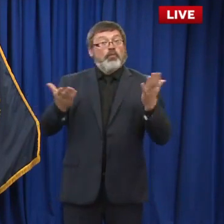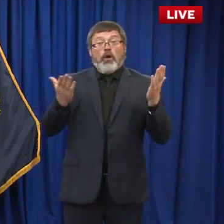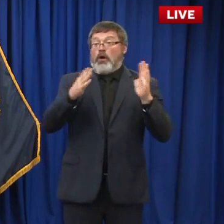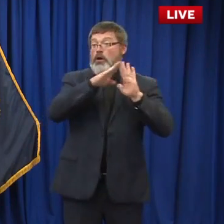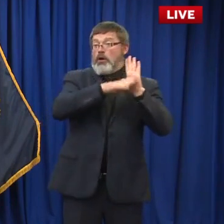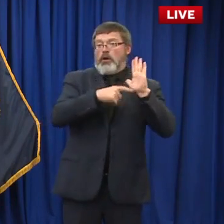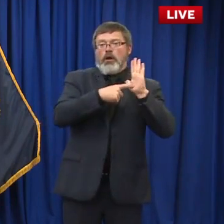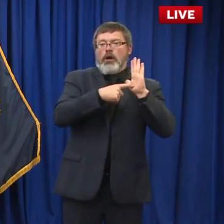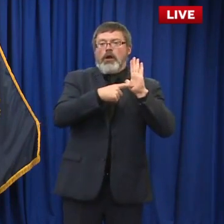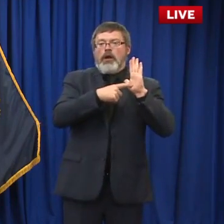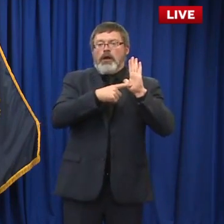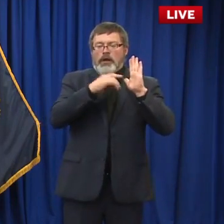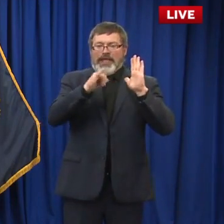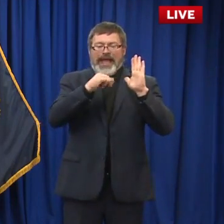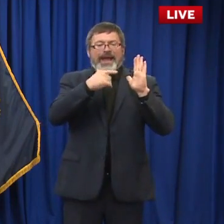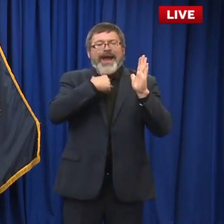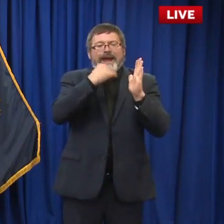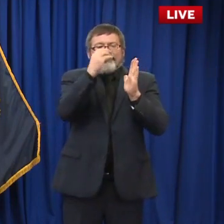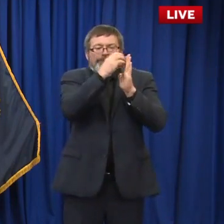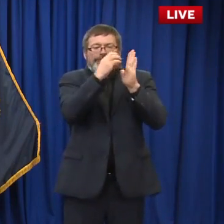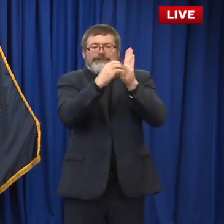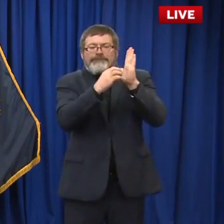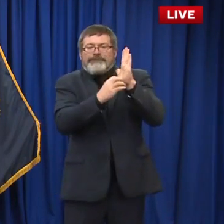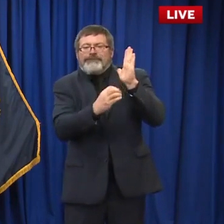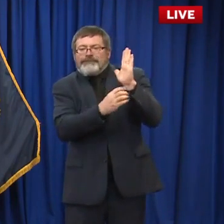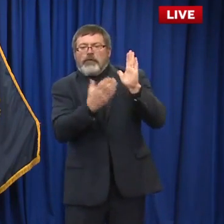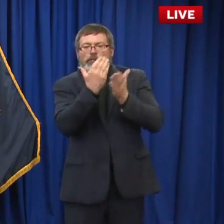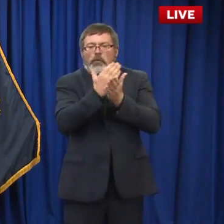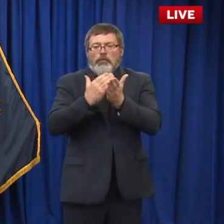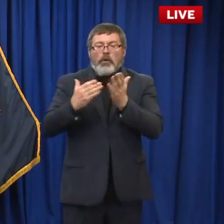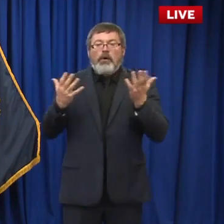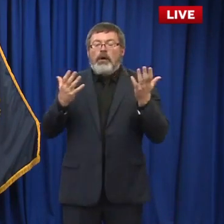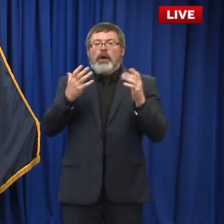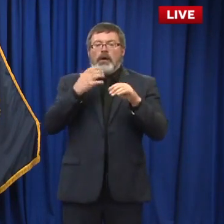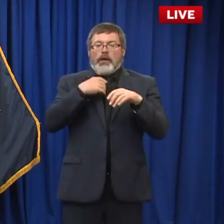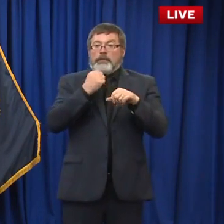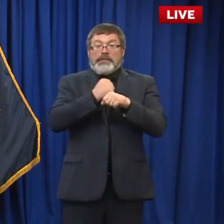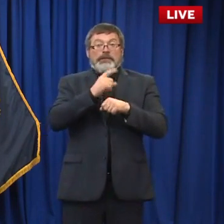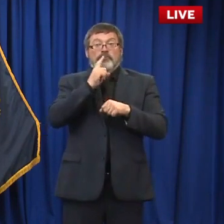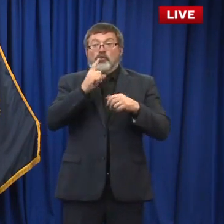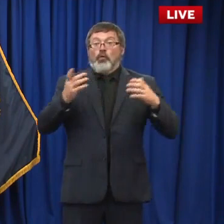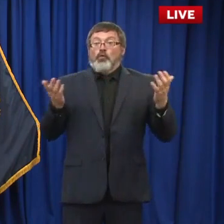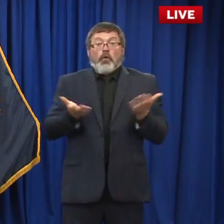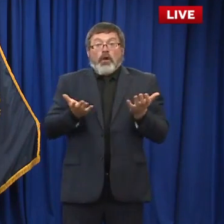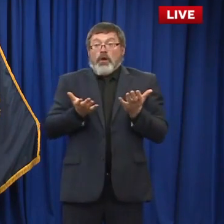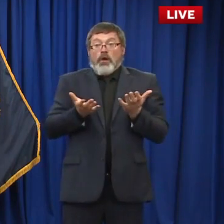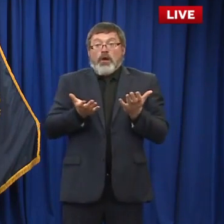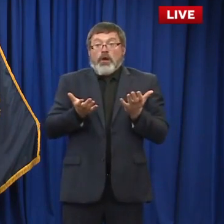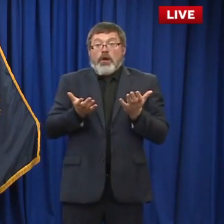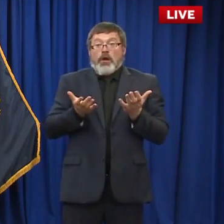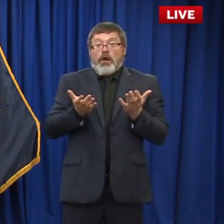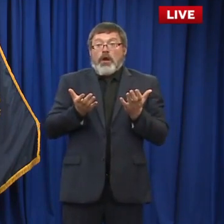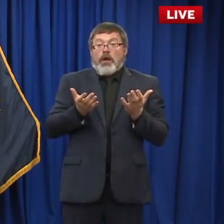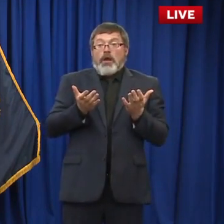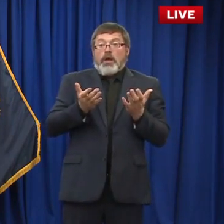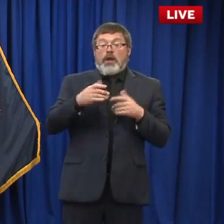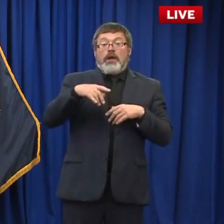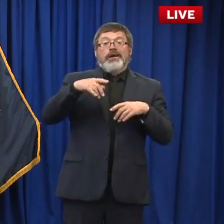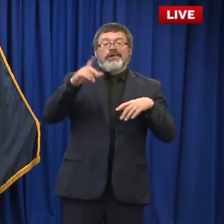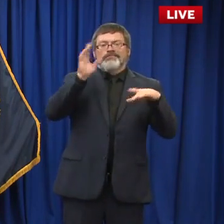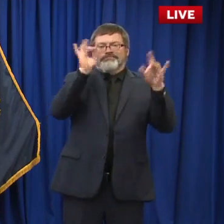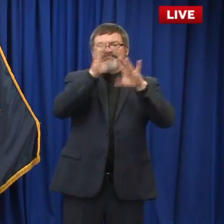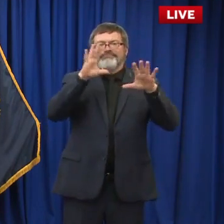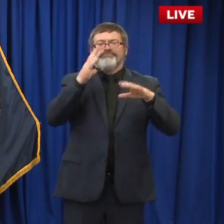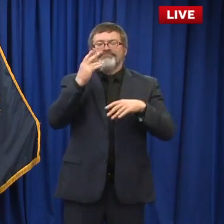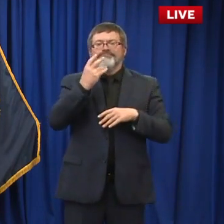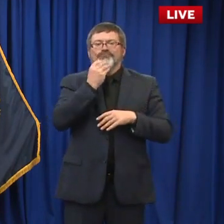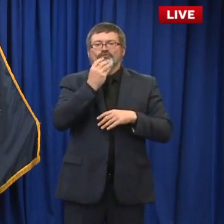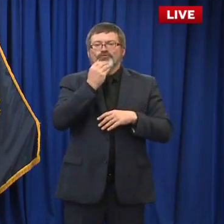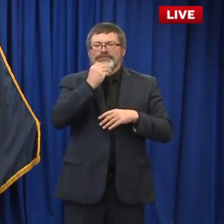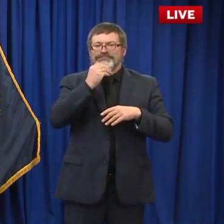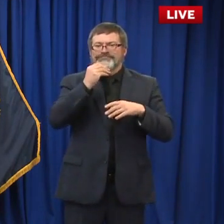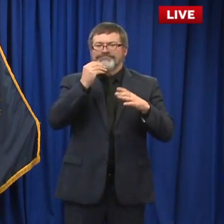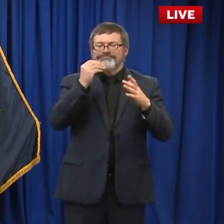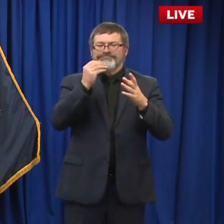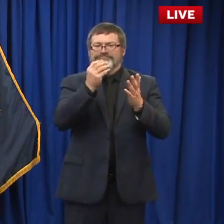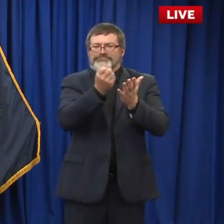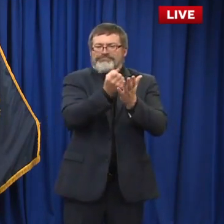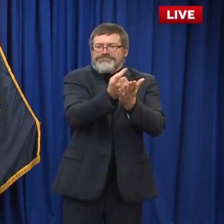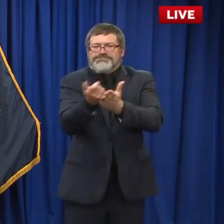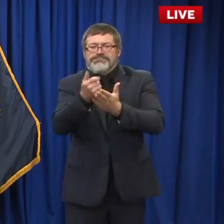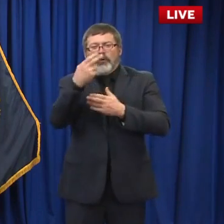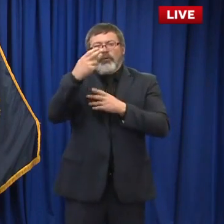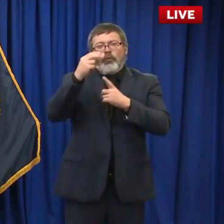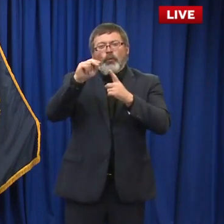THE IMPORTANT PART OF THIS ONE IS THERE'S A VARIETY OF DIFFERENT PIECES IN THIS, BUT THIS IS ONE THAT REALLY ENSURES THAT ISSUES LIKE THE HOLOCAUST AND GENOCIDE ARE BUILT INTO OUR